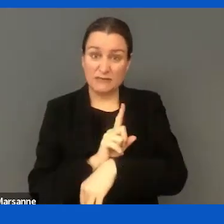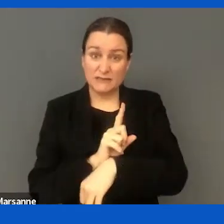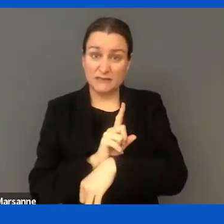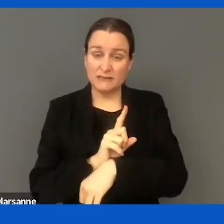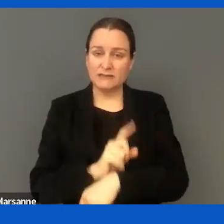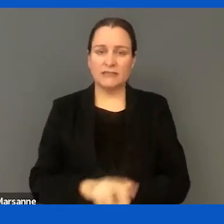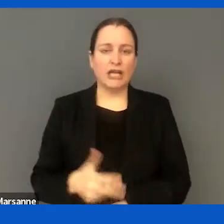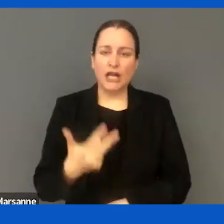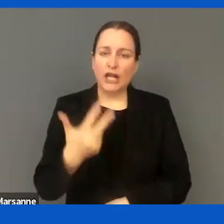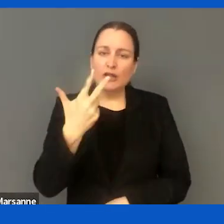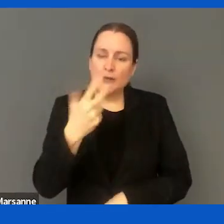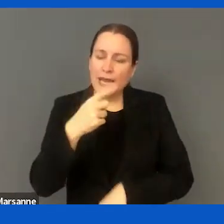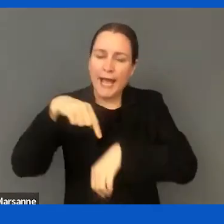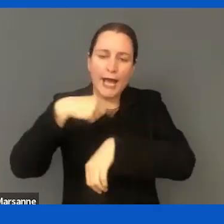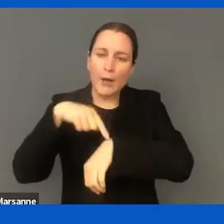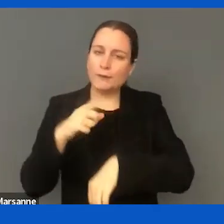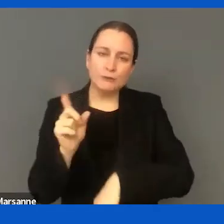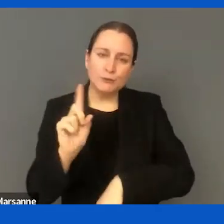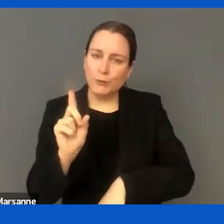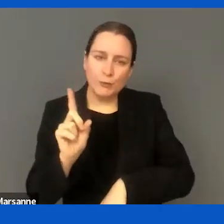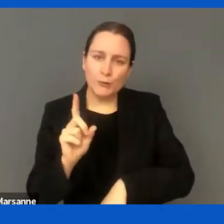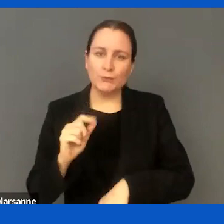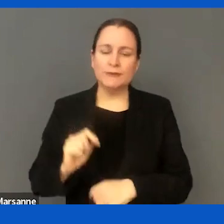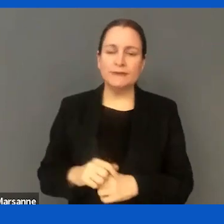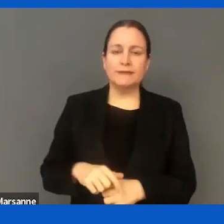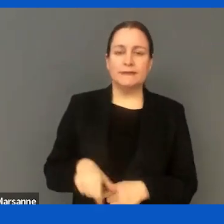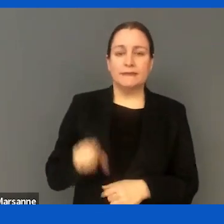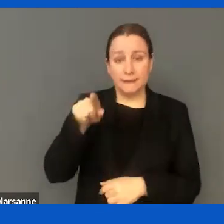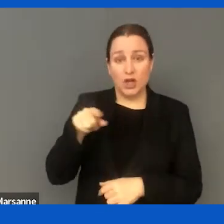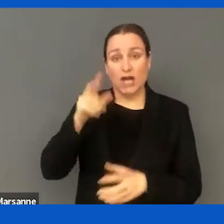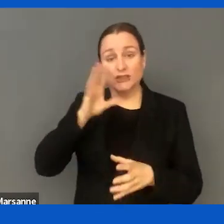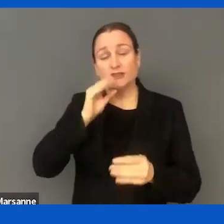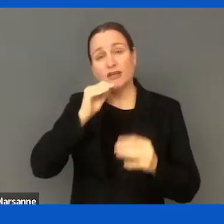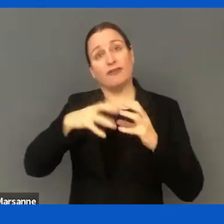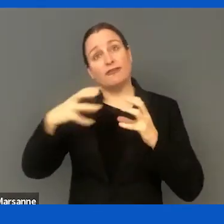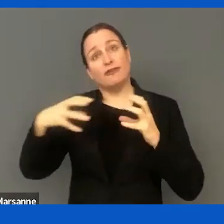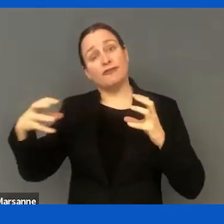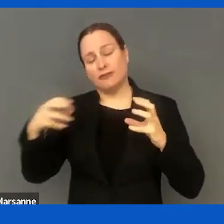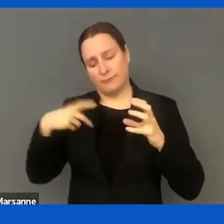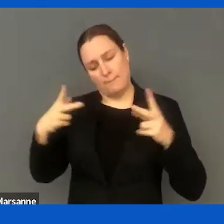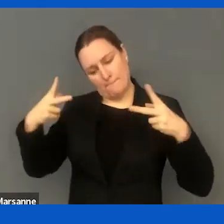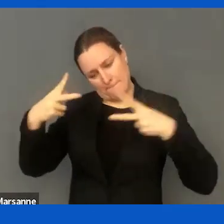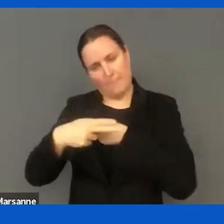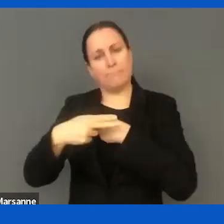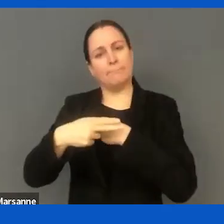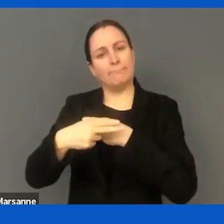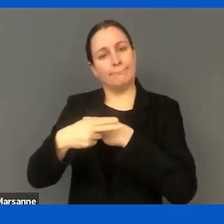mic off. Thank you for being with us today. >> ROBERTO SCANO: I will try in 10 minutes.